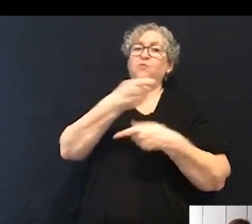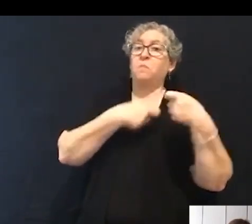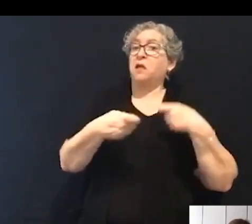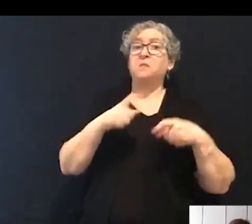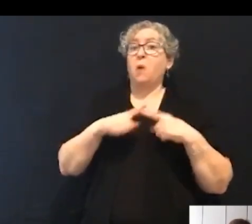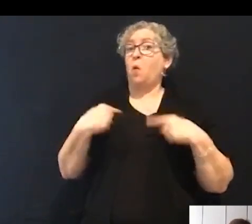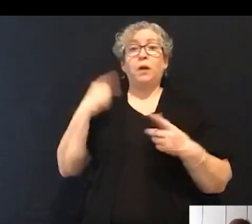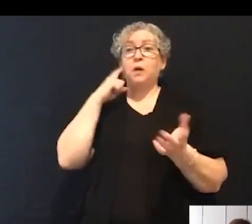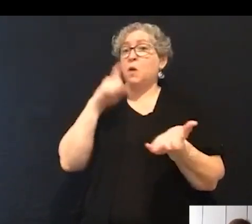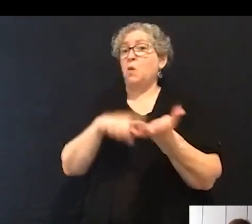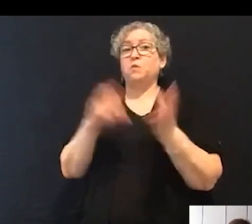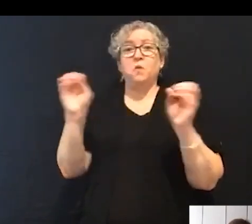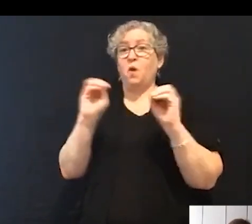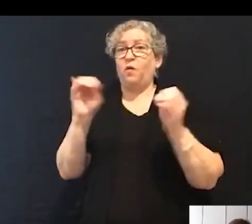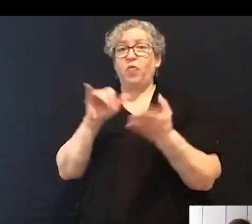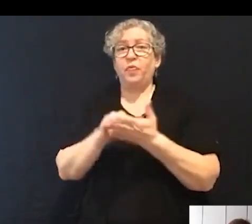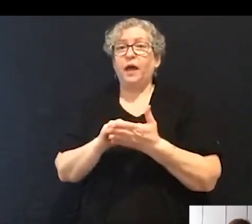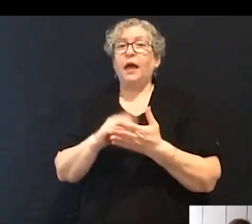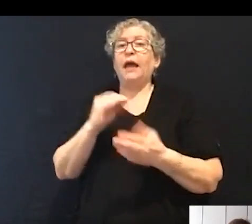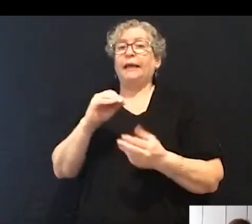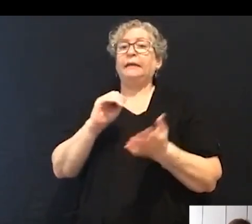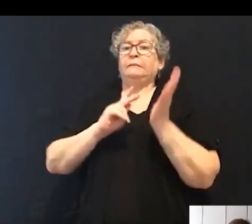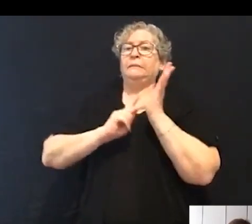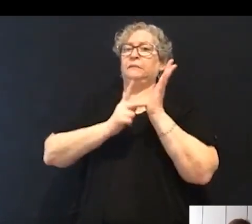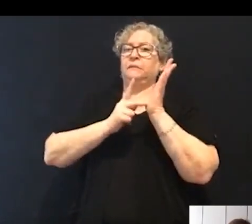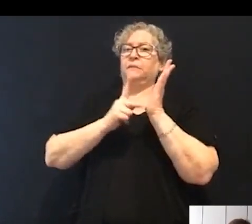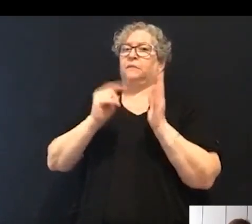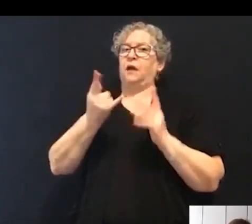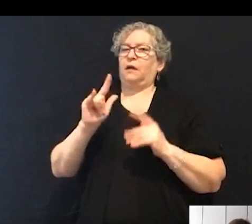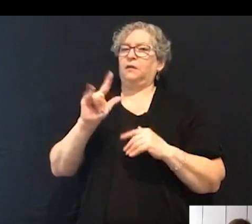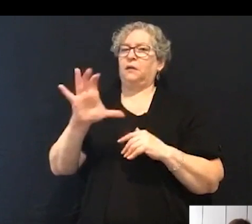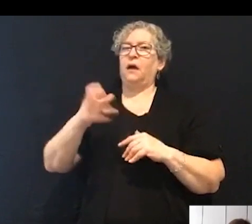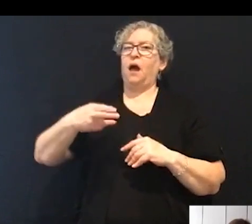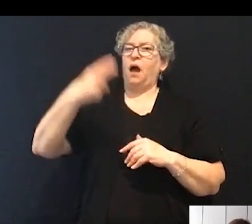There can be also toxic effects at very high doses